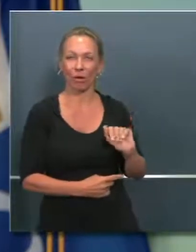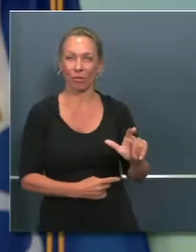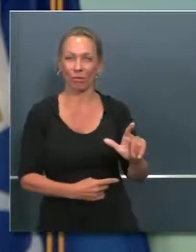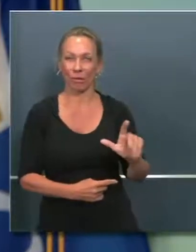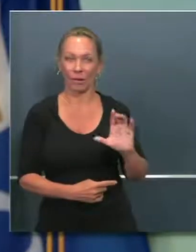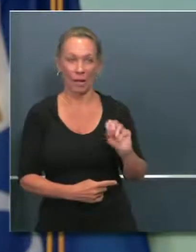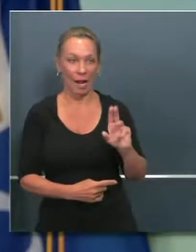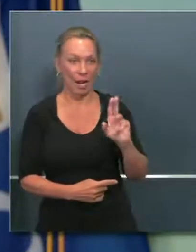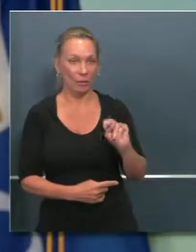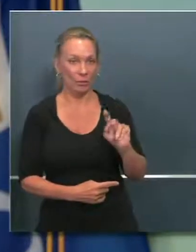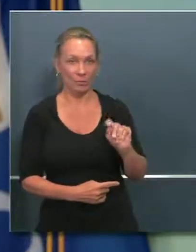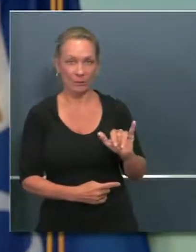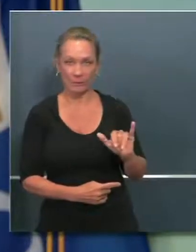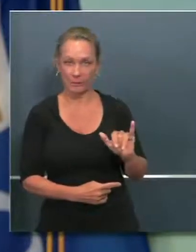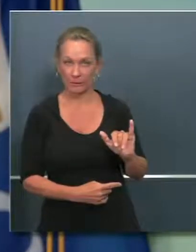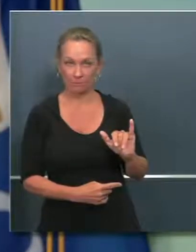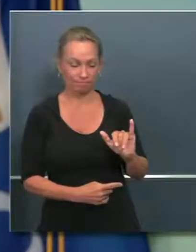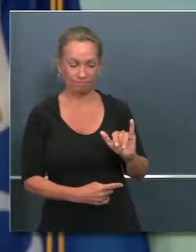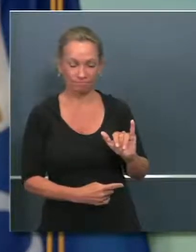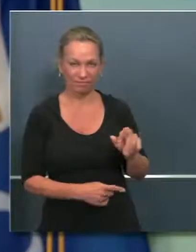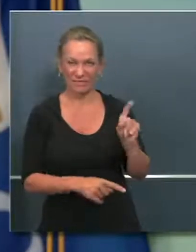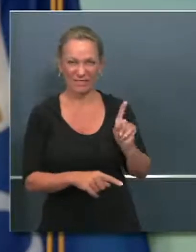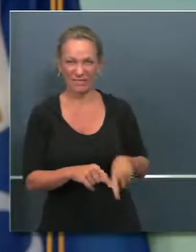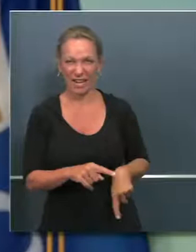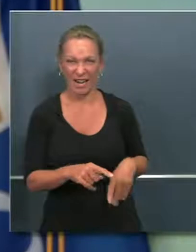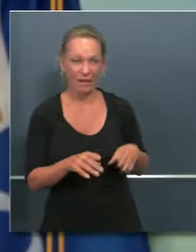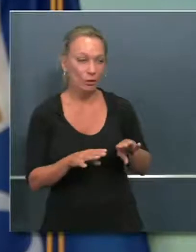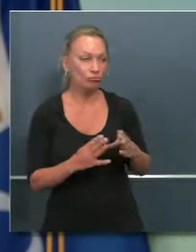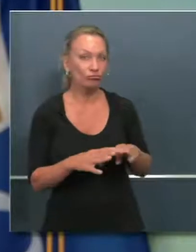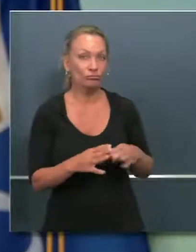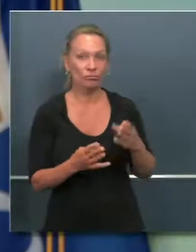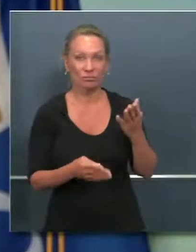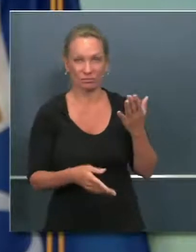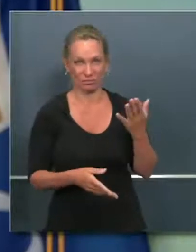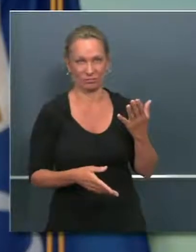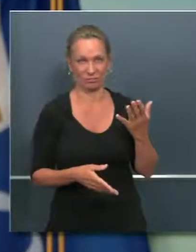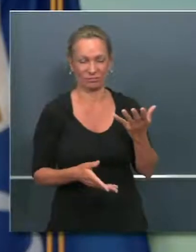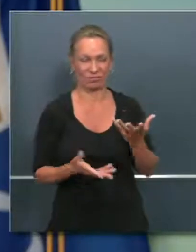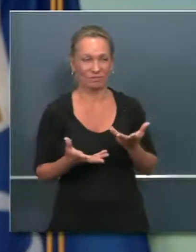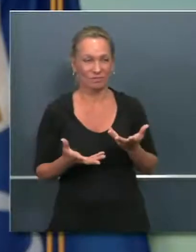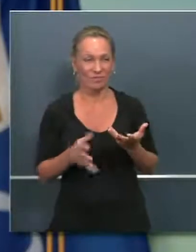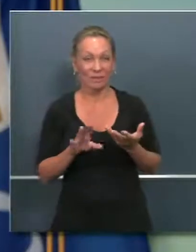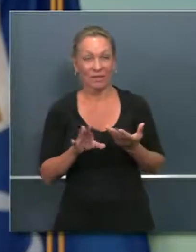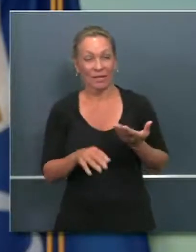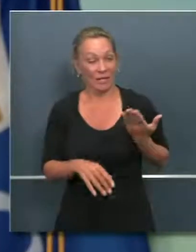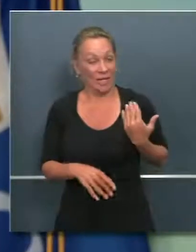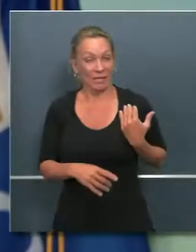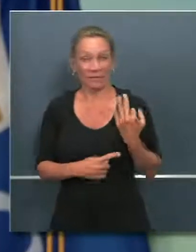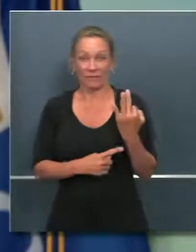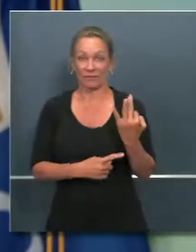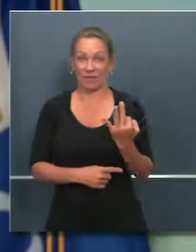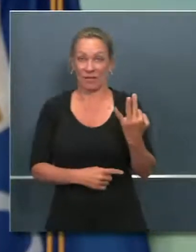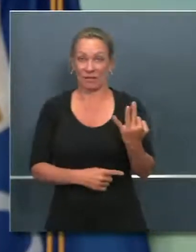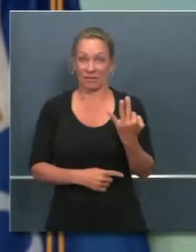I highlighted Imperial County as an example of a county that not only did not move forward with